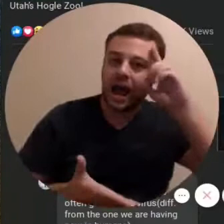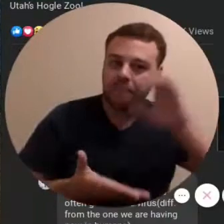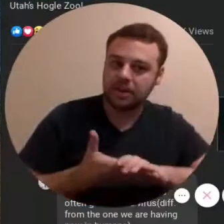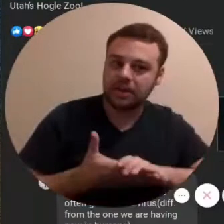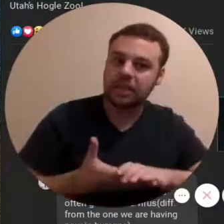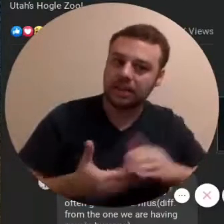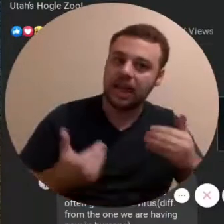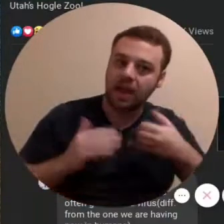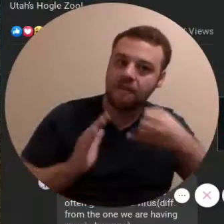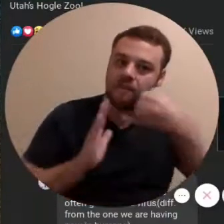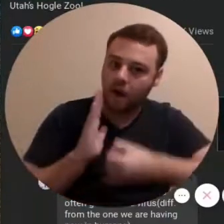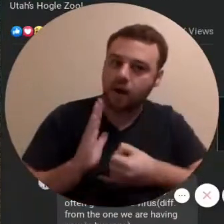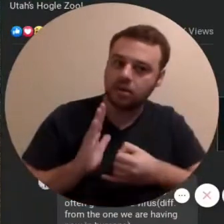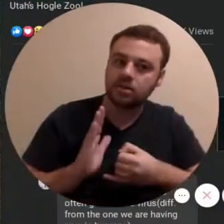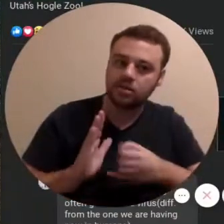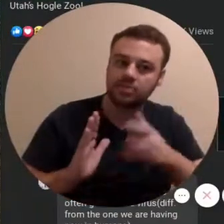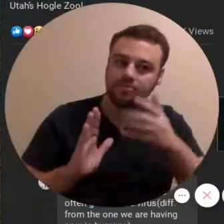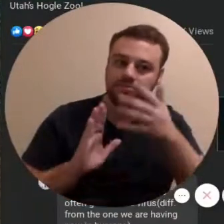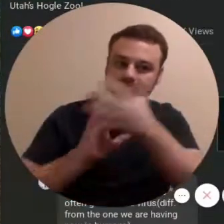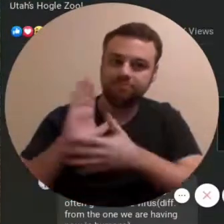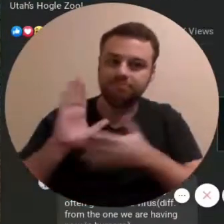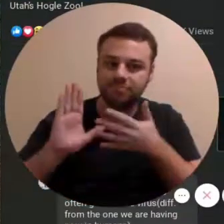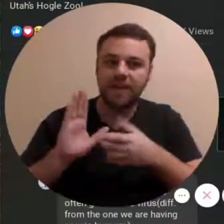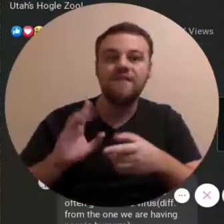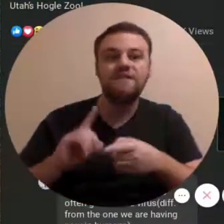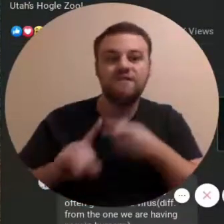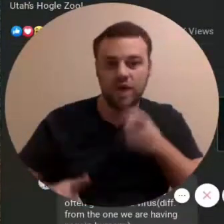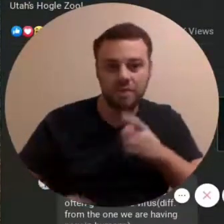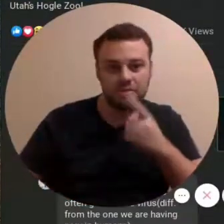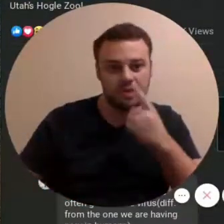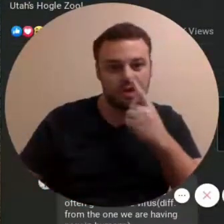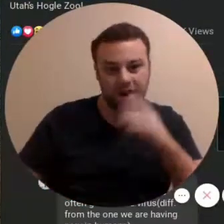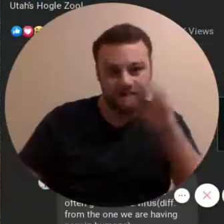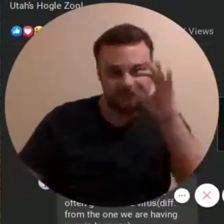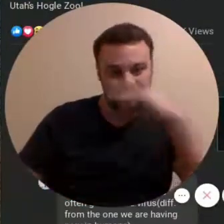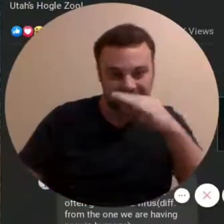So go to hoglezoo.org to our online store, and maybe purchase one of those